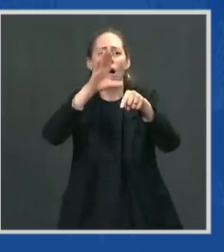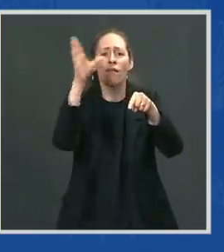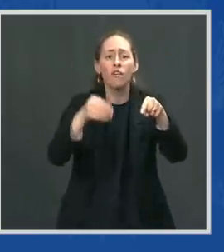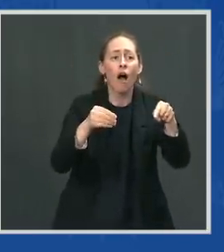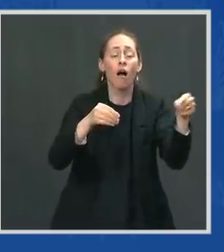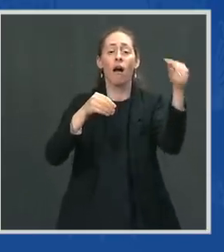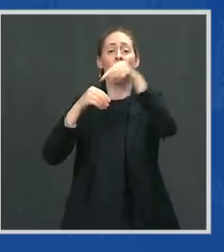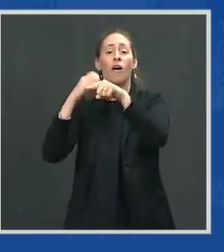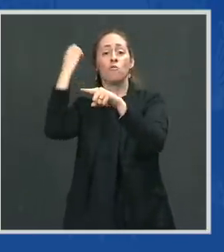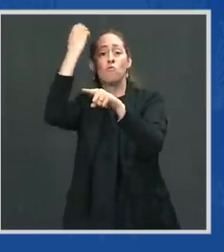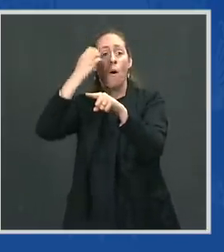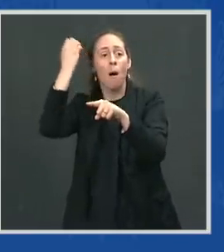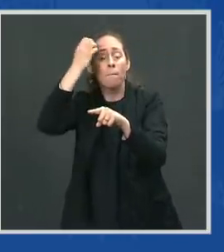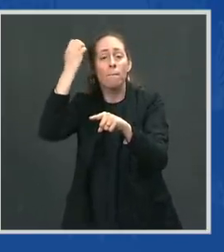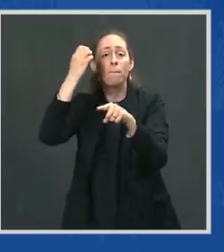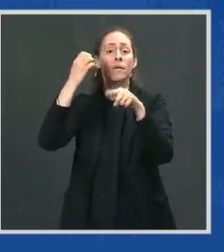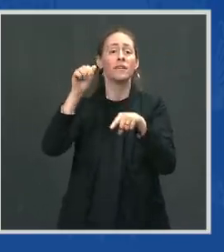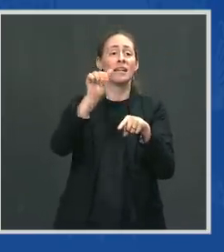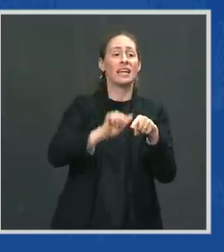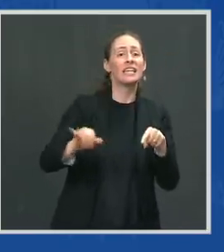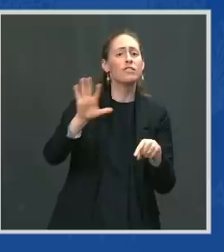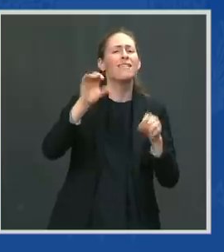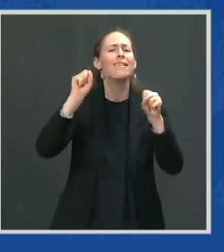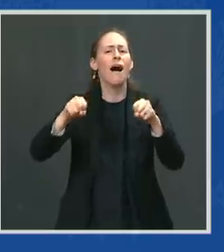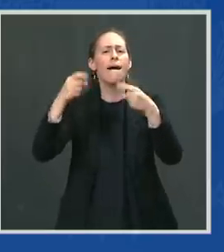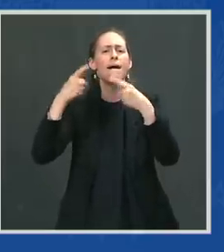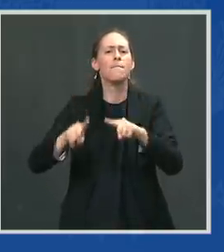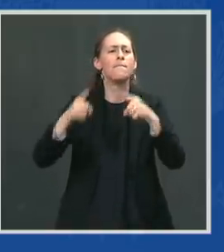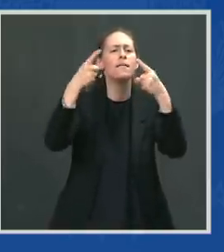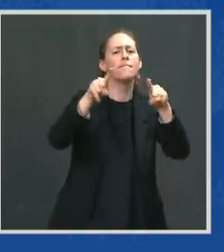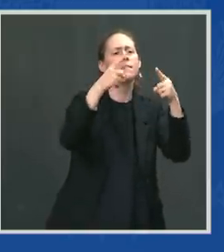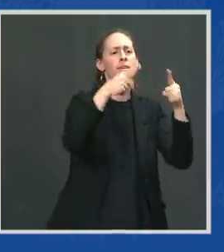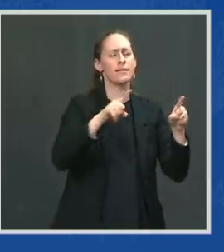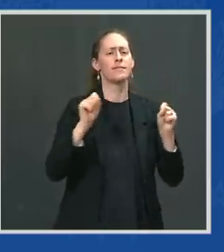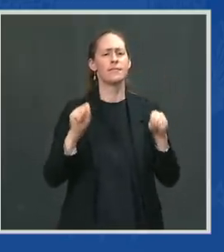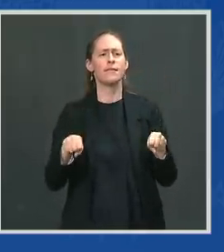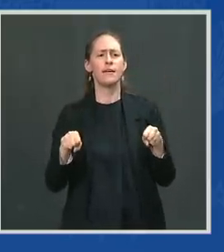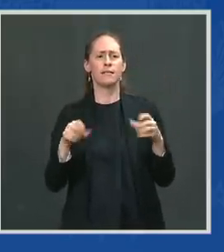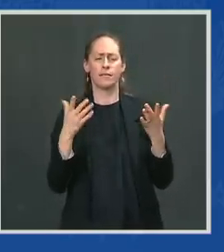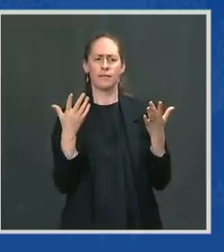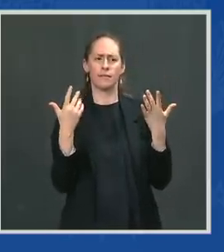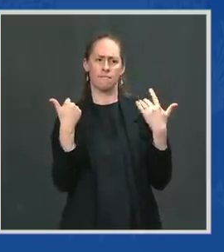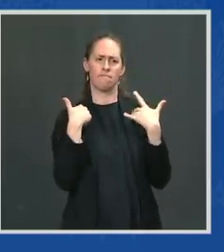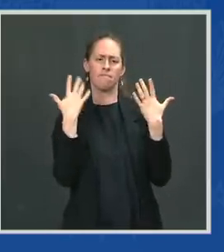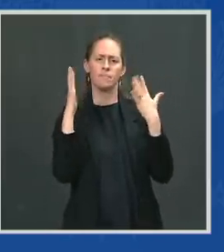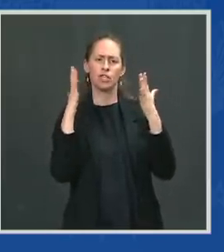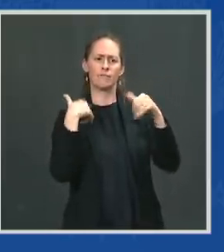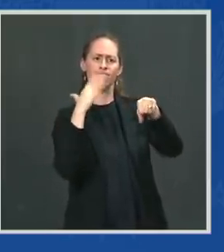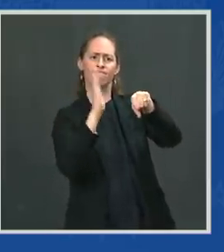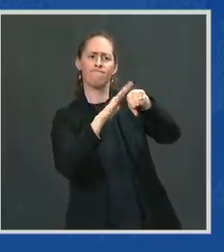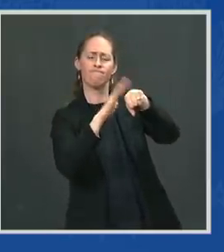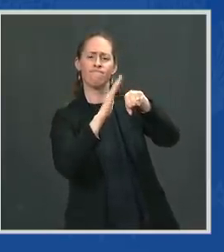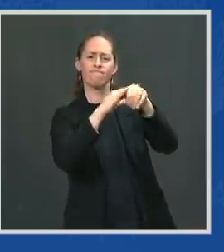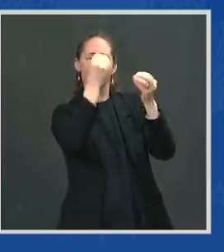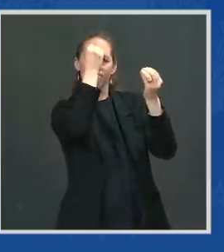I spoke yesterday with President Bush to inform him of my decision. While he and I have had many disagreements over policies